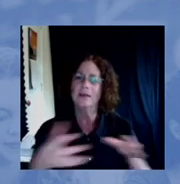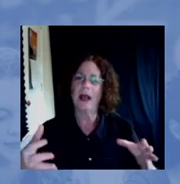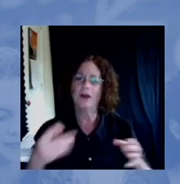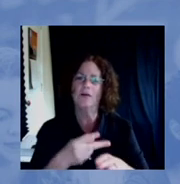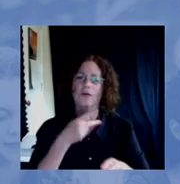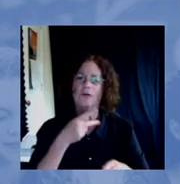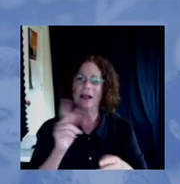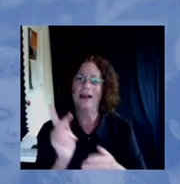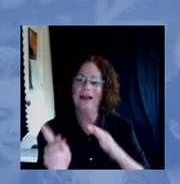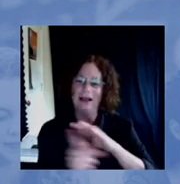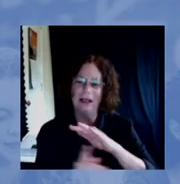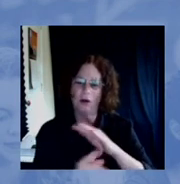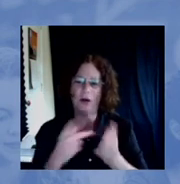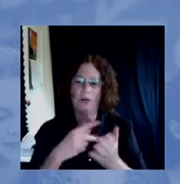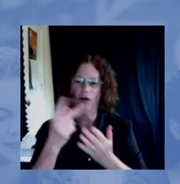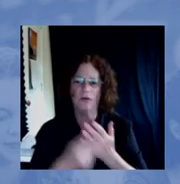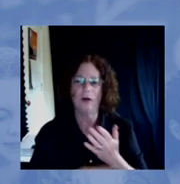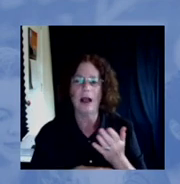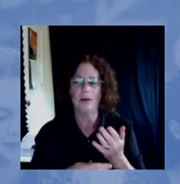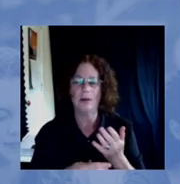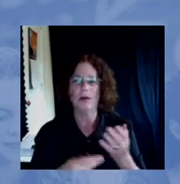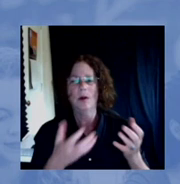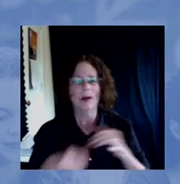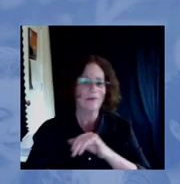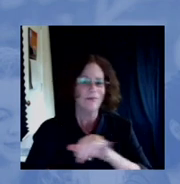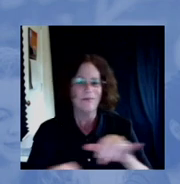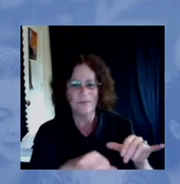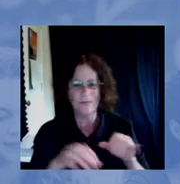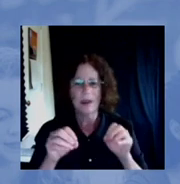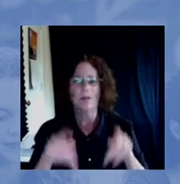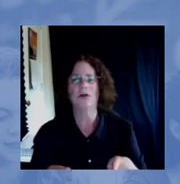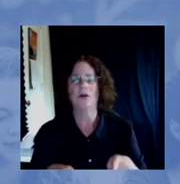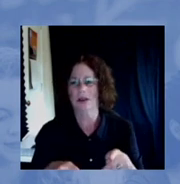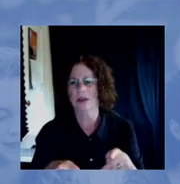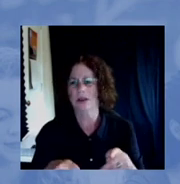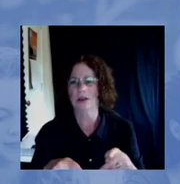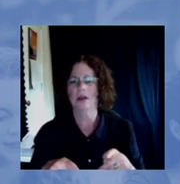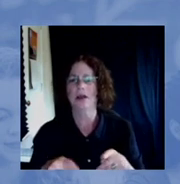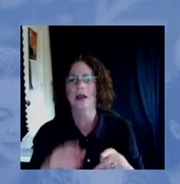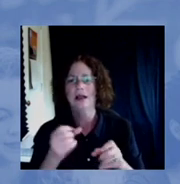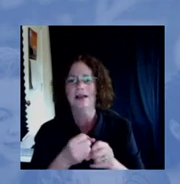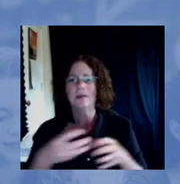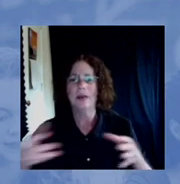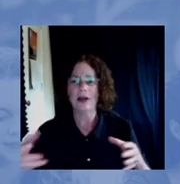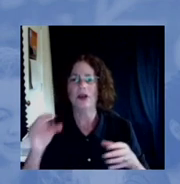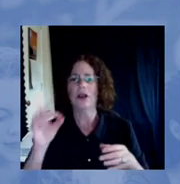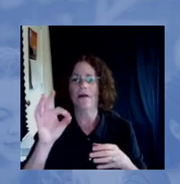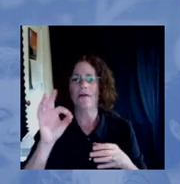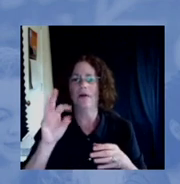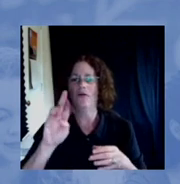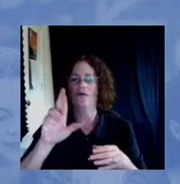IN TERMS OF OPPORTUNITY VERSUS THE ACCESS. EXPANSION OF WRAP AROUND SERVICES FOR PARTICULARLY